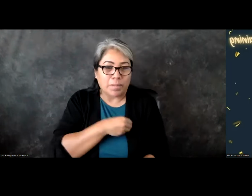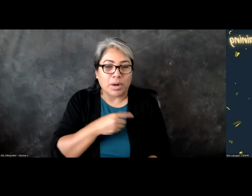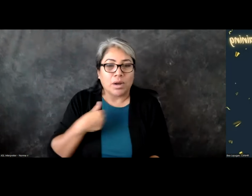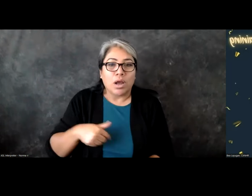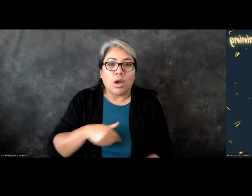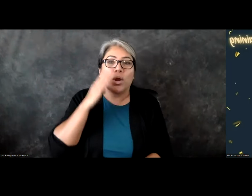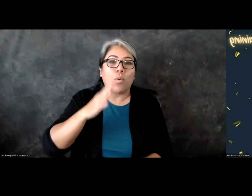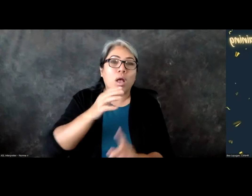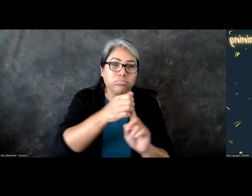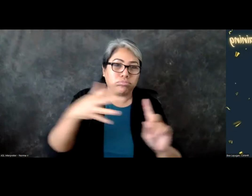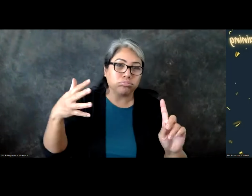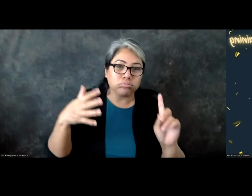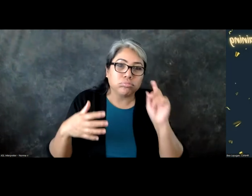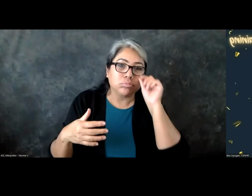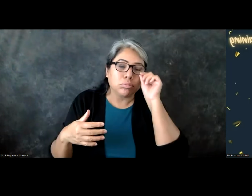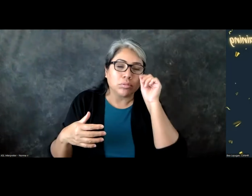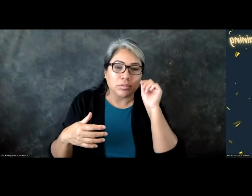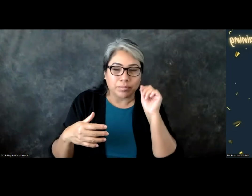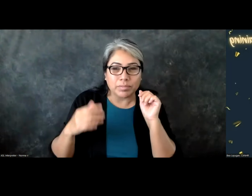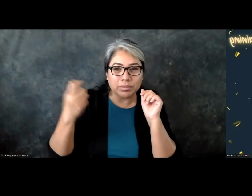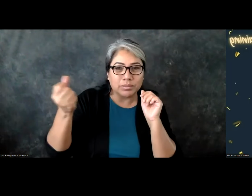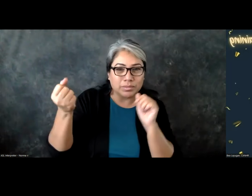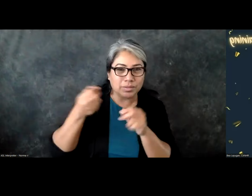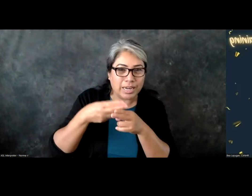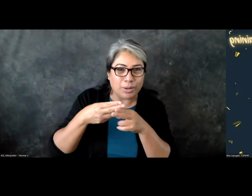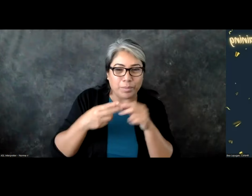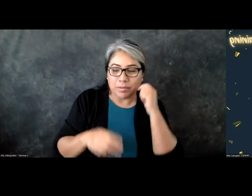for a couple, plus $65,000 additional -- for each